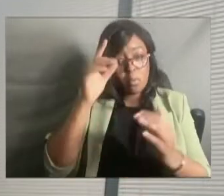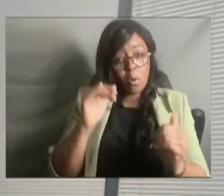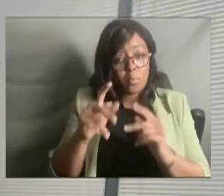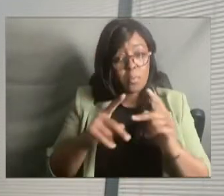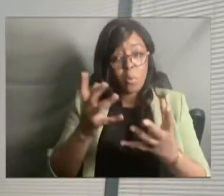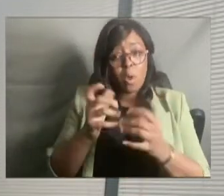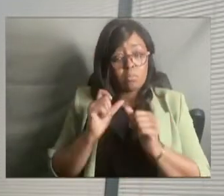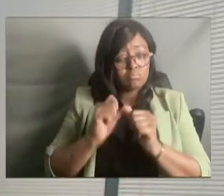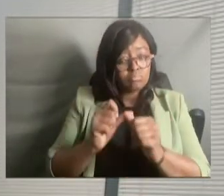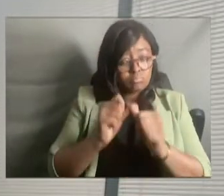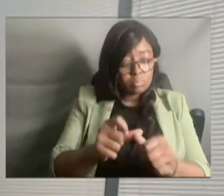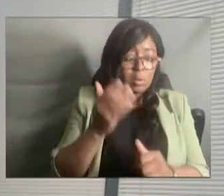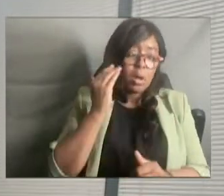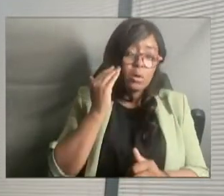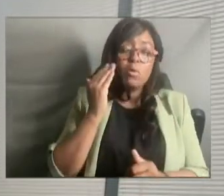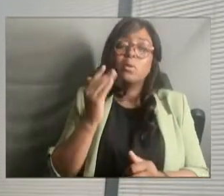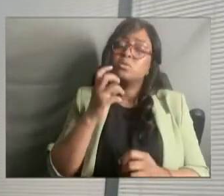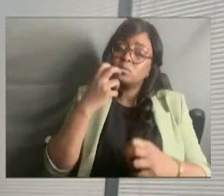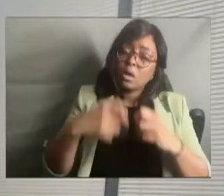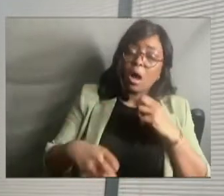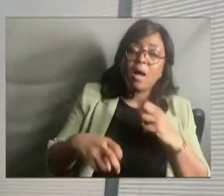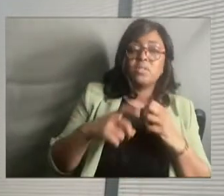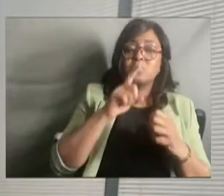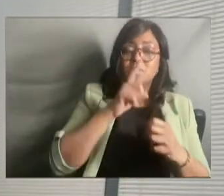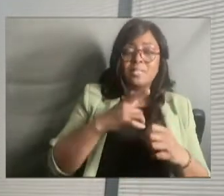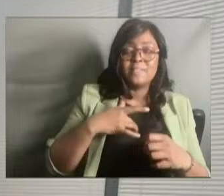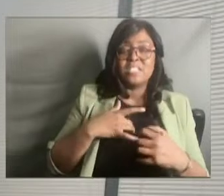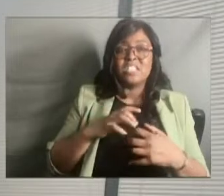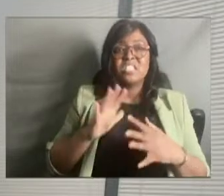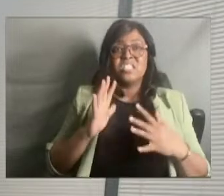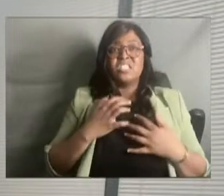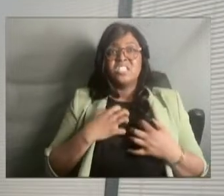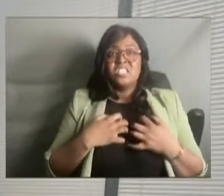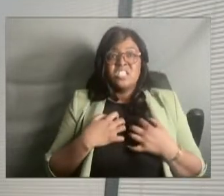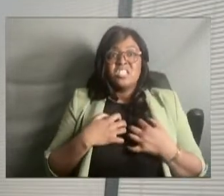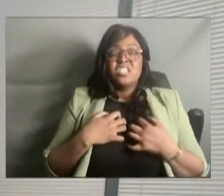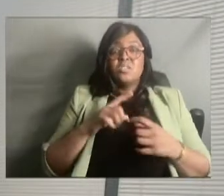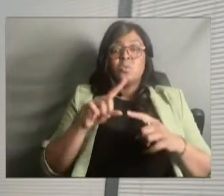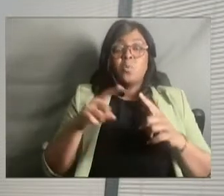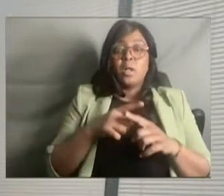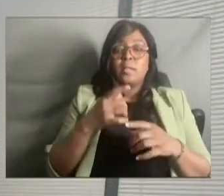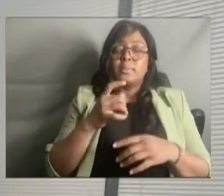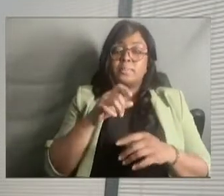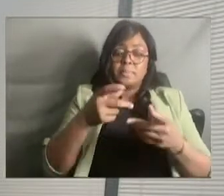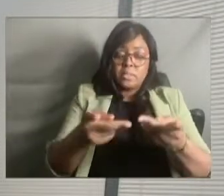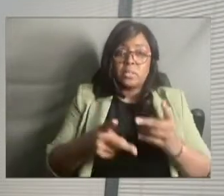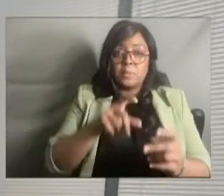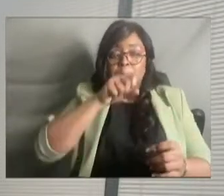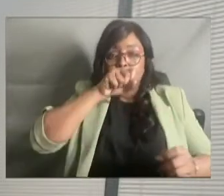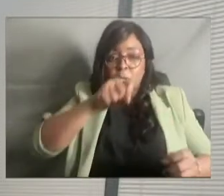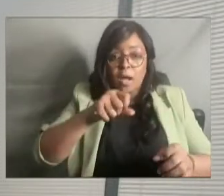support. And so I'm hoping that folks do want to stick with us. I know that it's tough and it's